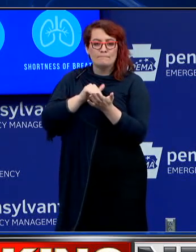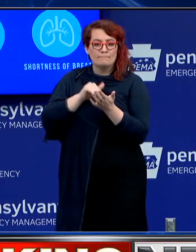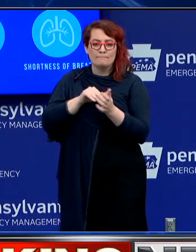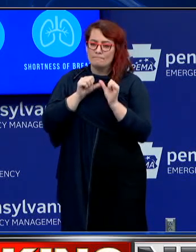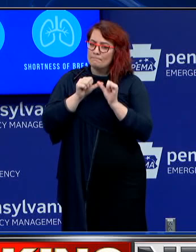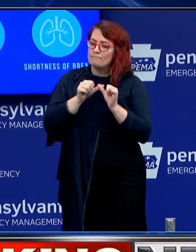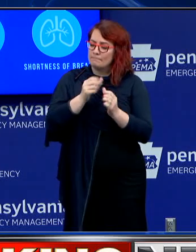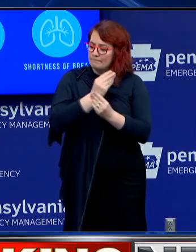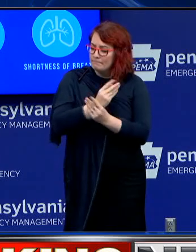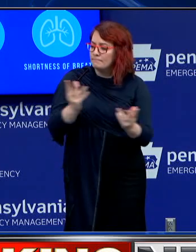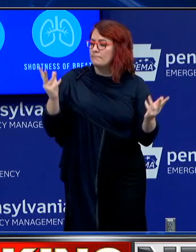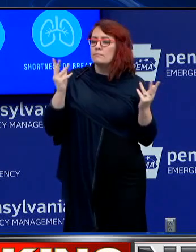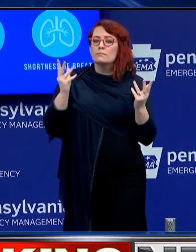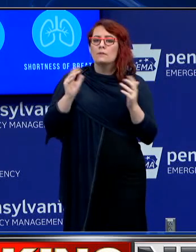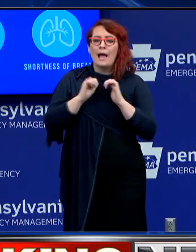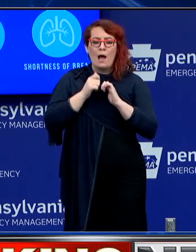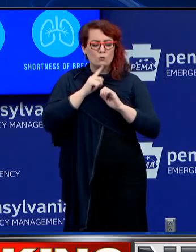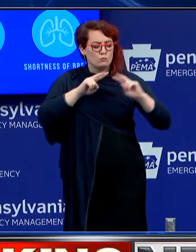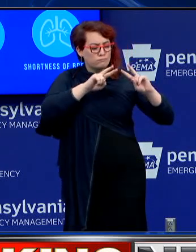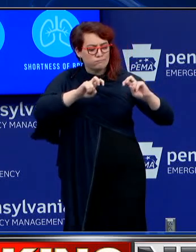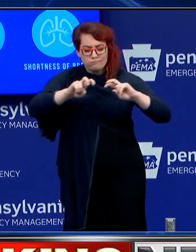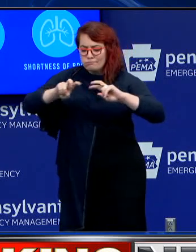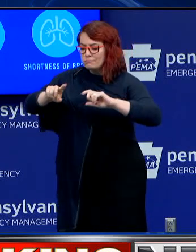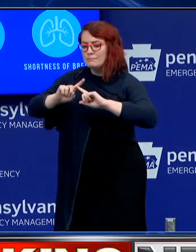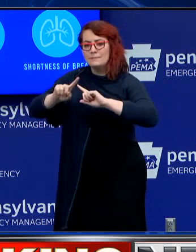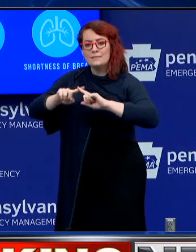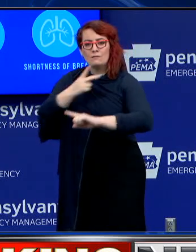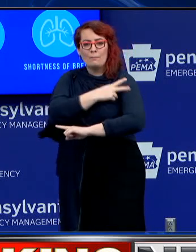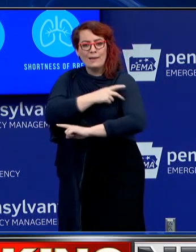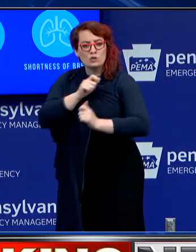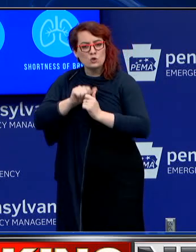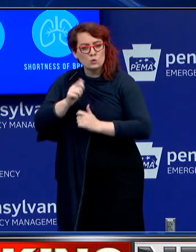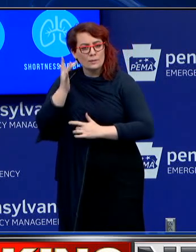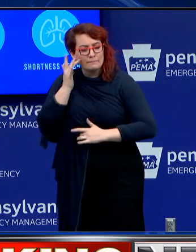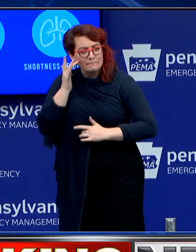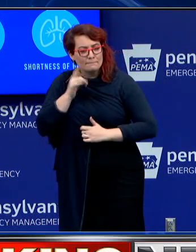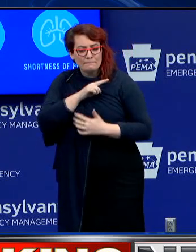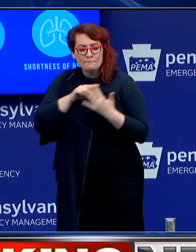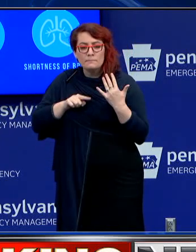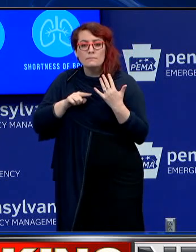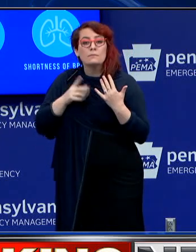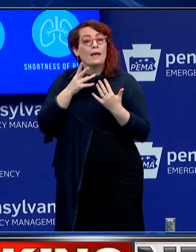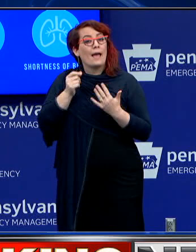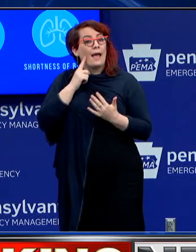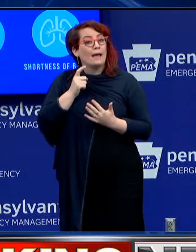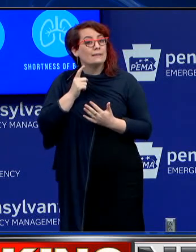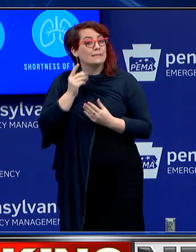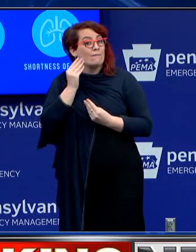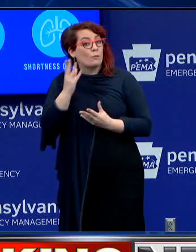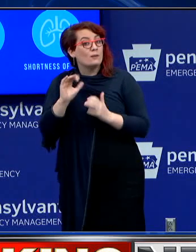OVER HERE SAYING GIVE IT TO ME. NICE CHOICE HOLDING ON. ACCORDING TO THE MO SCALE WHICH NICE CHOICE HOLDING ON. ACCORDING TO THE MO SCALE WHICH MEASURES MINERALS RESISTANCE TO ACCORDING TO THE MO SCALE WHICH MEASURES MINERALS RESISTANCE TO SCRATCHING WHAT IS THE HARDEST